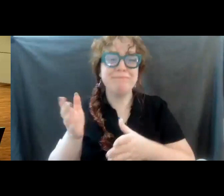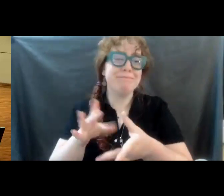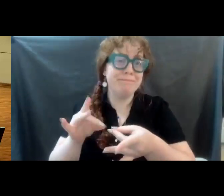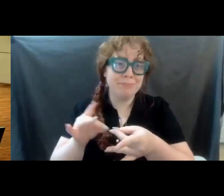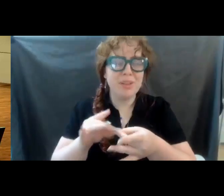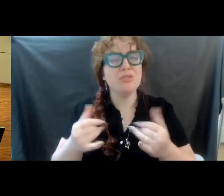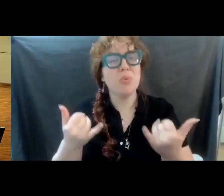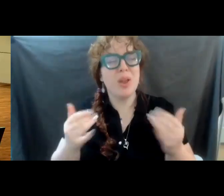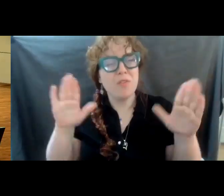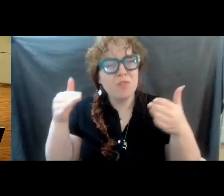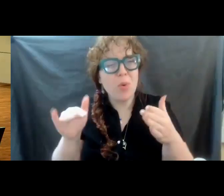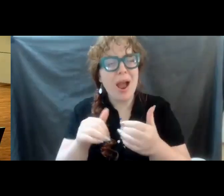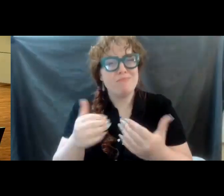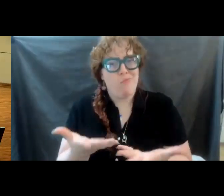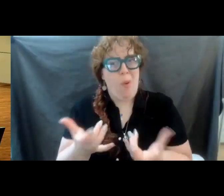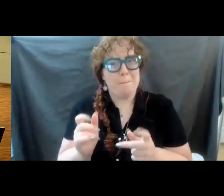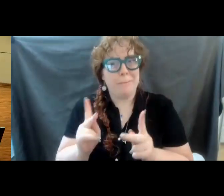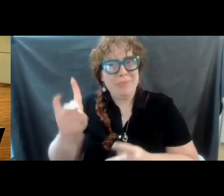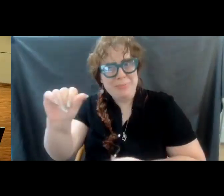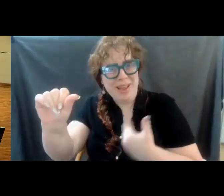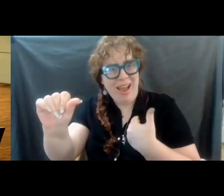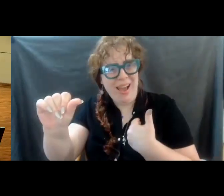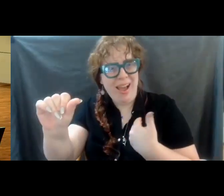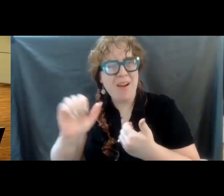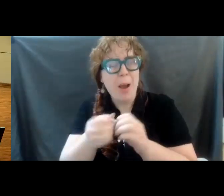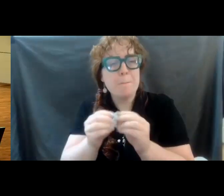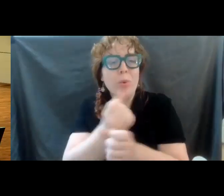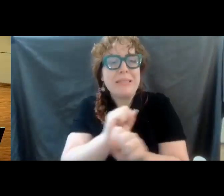That's mental and behavioral disabilities, that's physical disabilities,